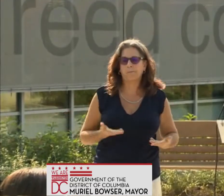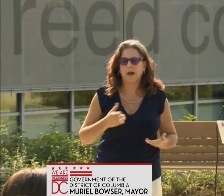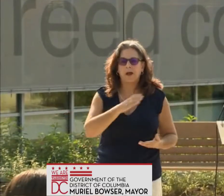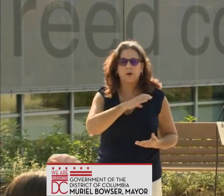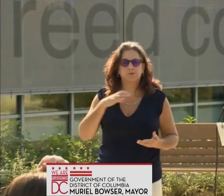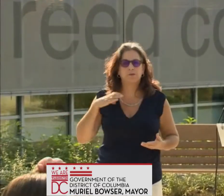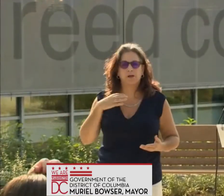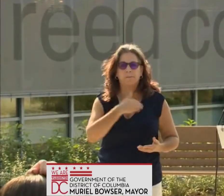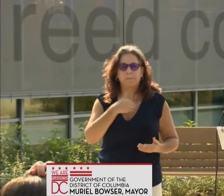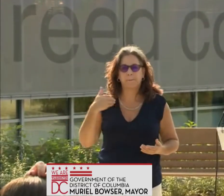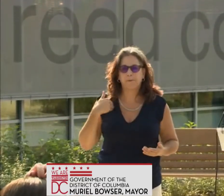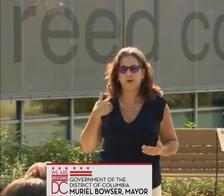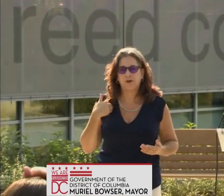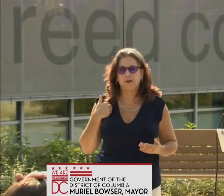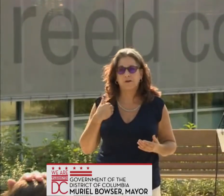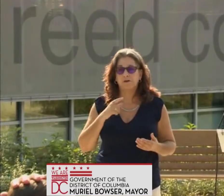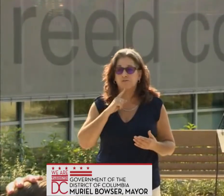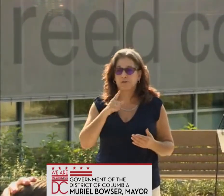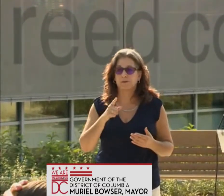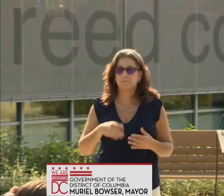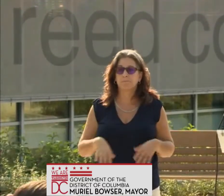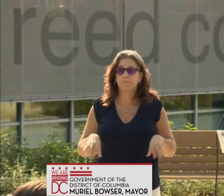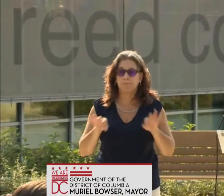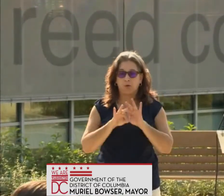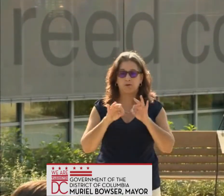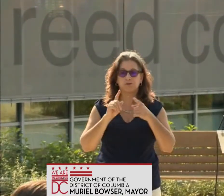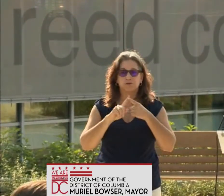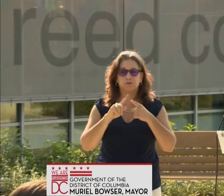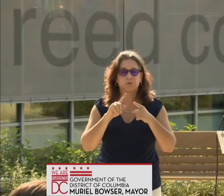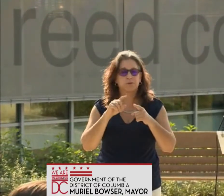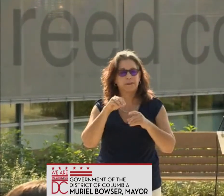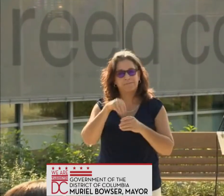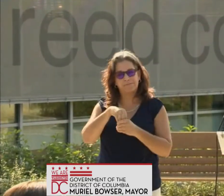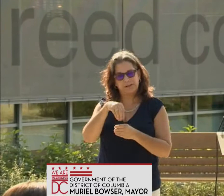all of the investments in our schools and especially our very robust school